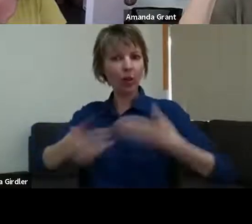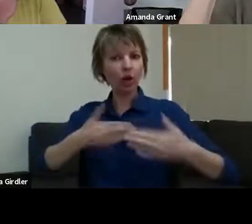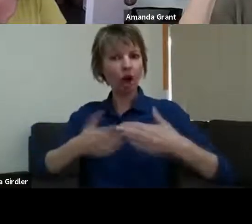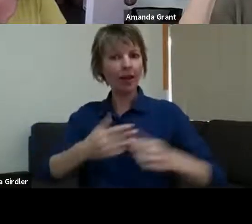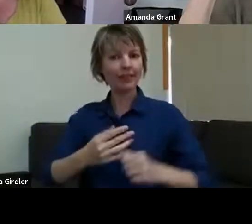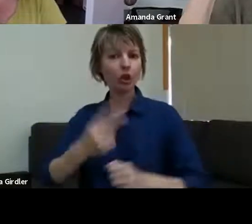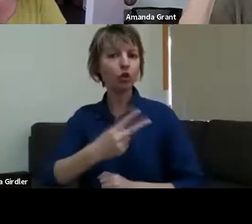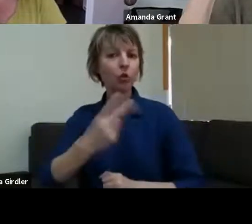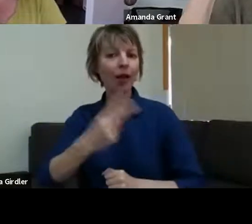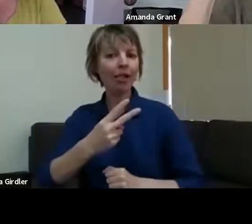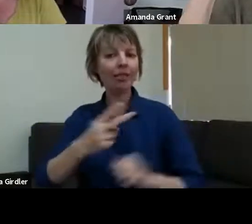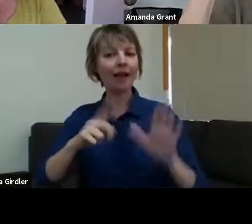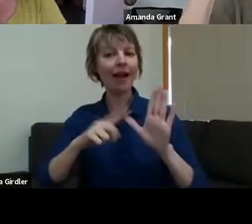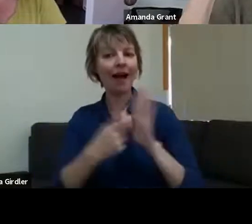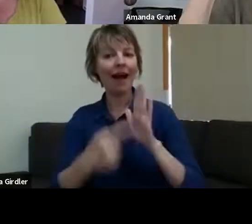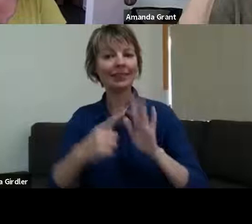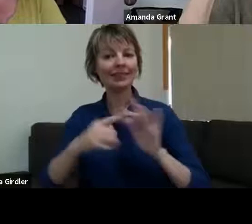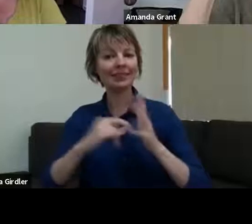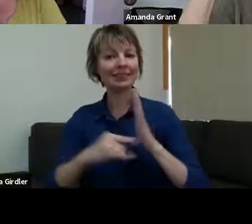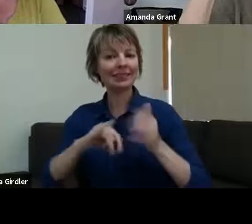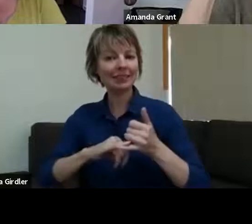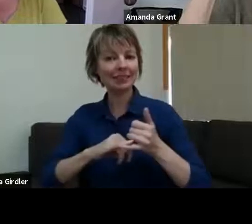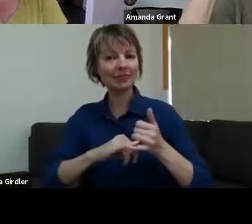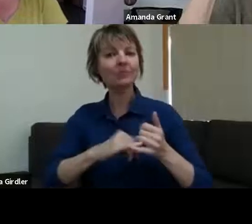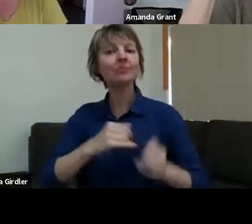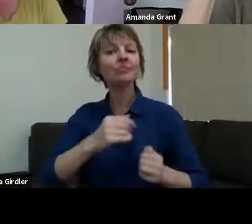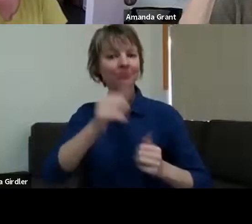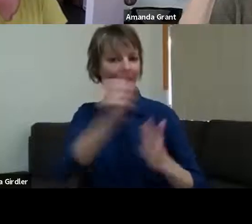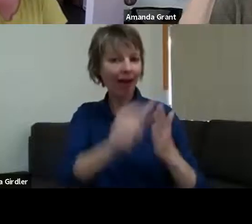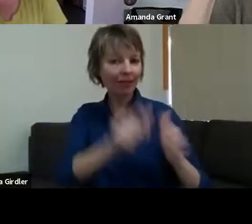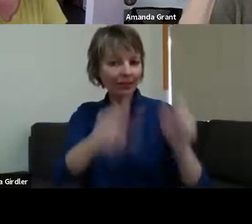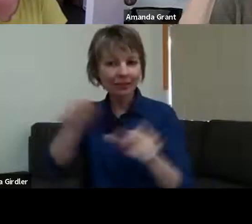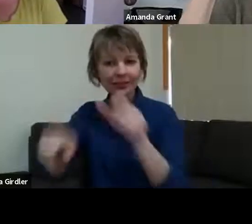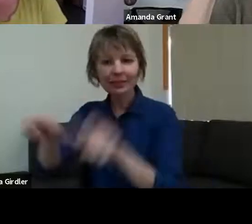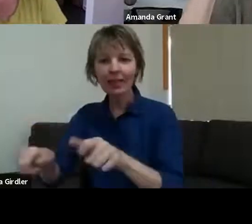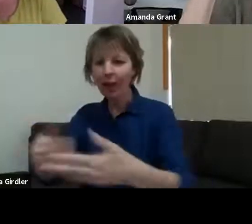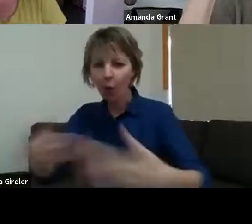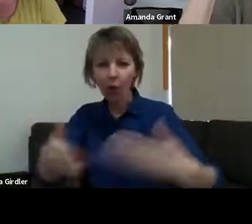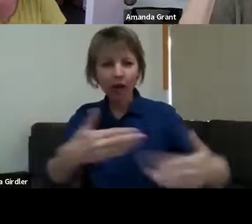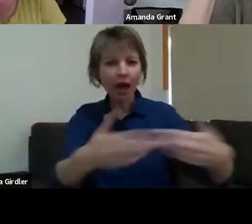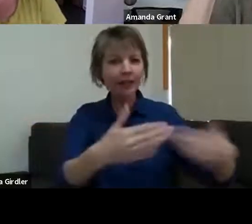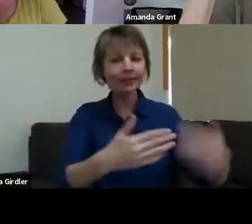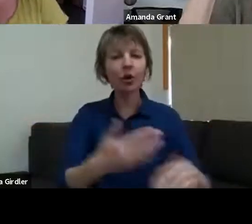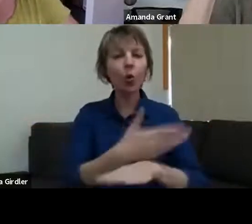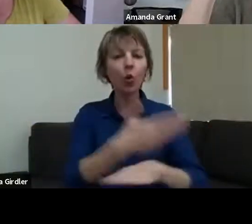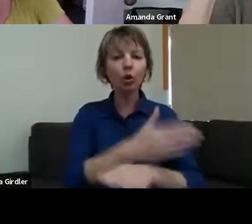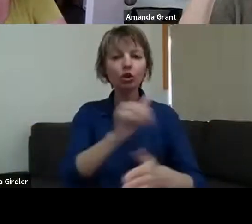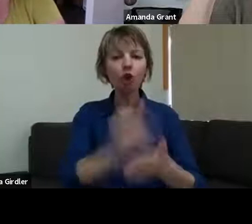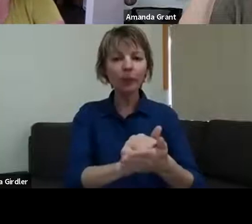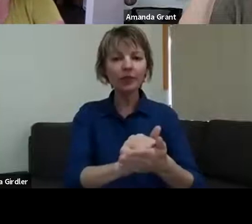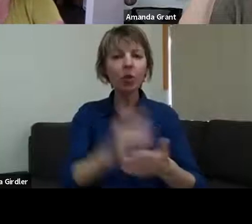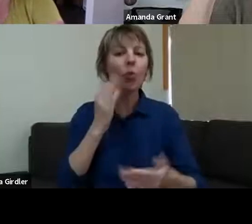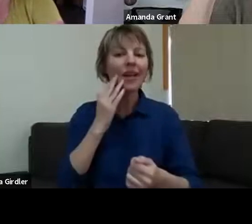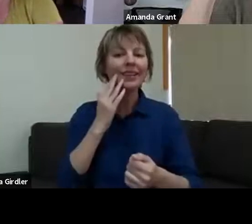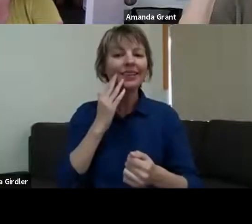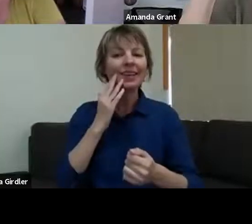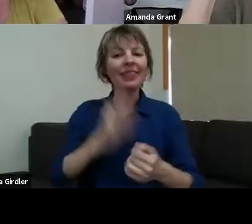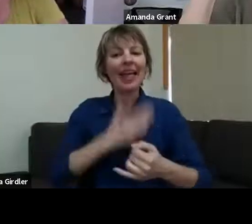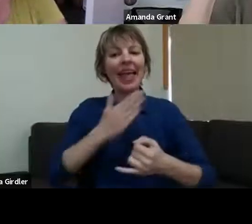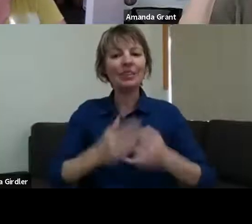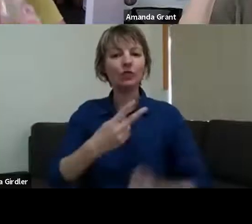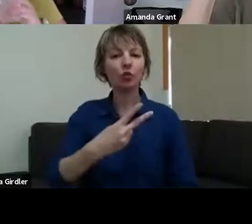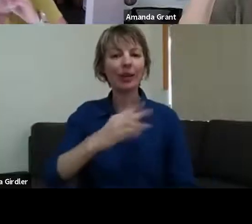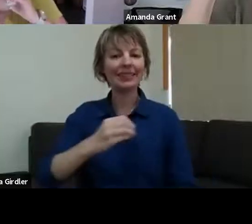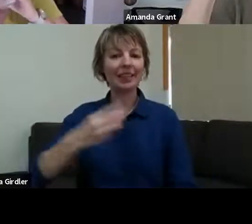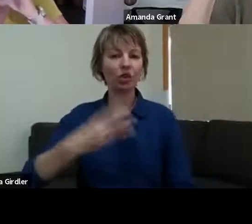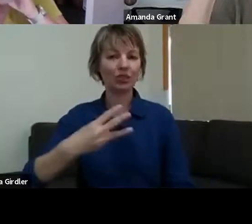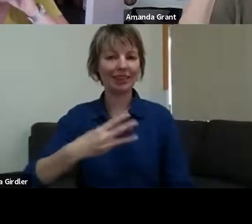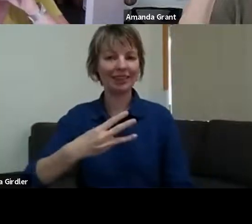workshops over a period of, since late 2013, finishing in early 2018.